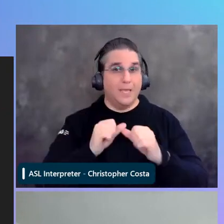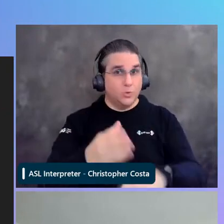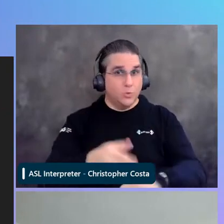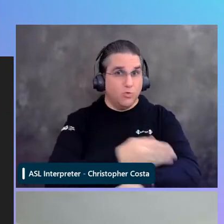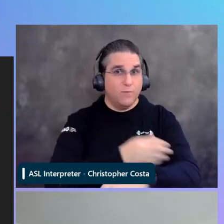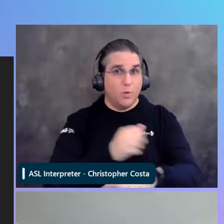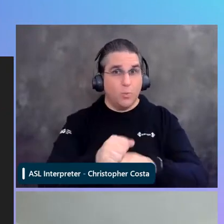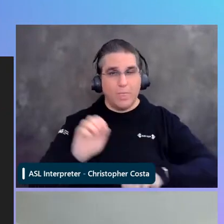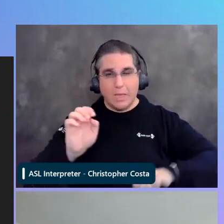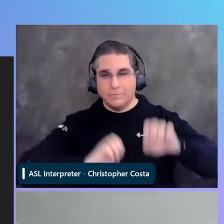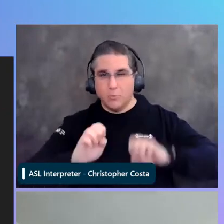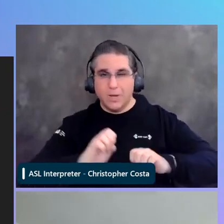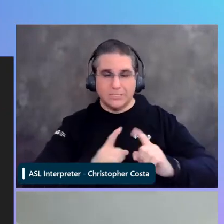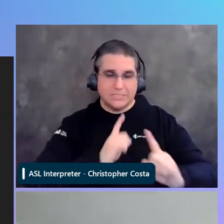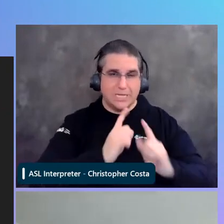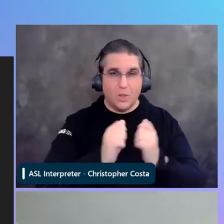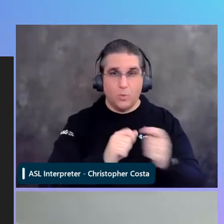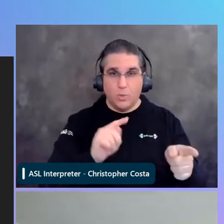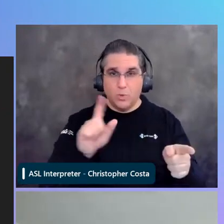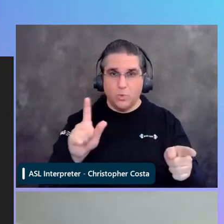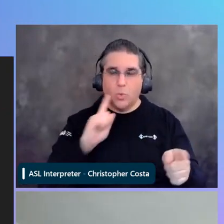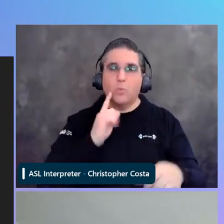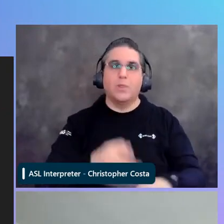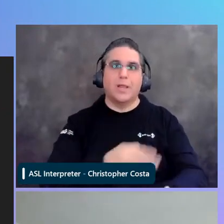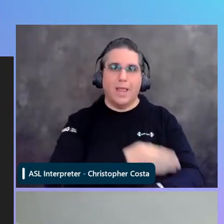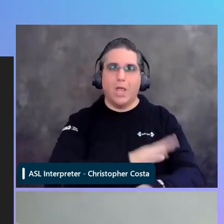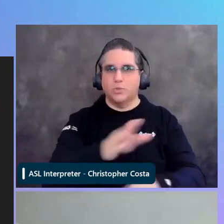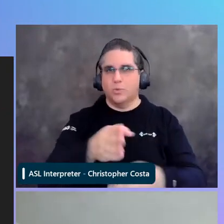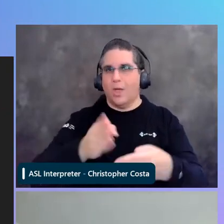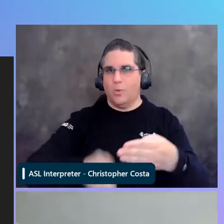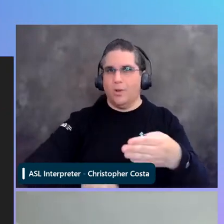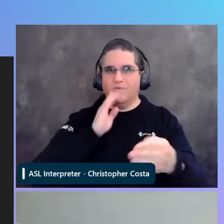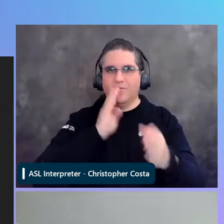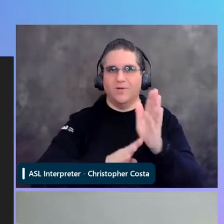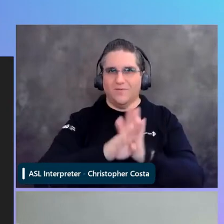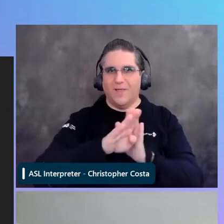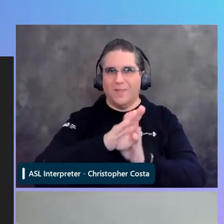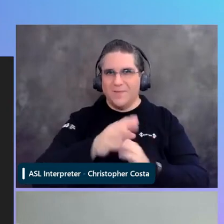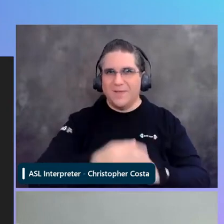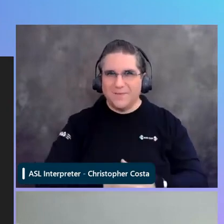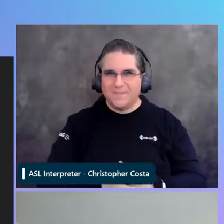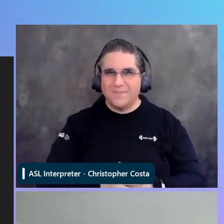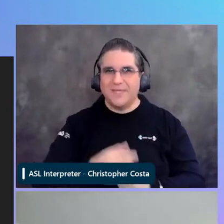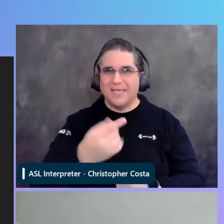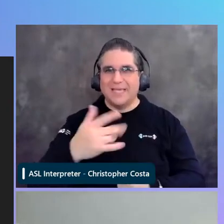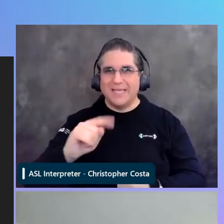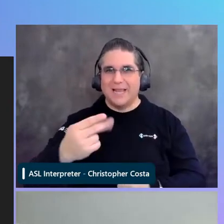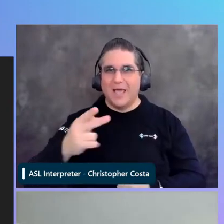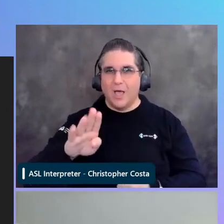the tool can further enhance accessible outcomes in development. GitHub Copilot and